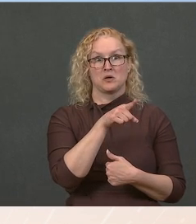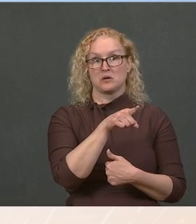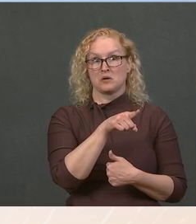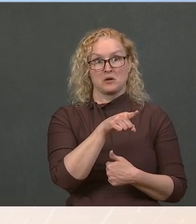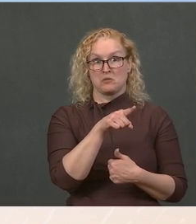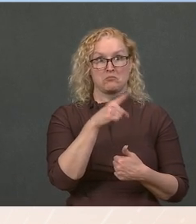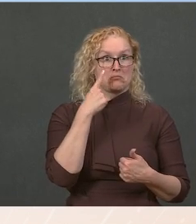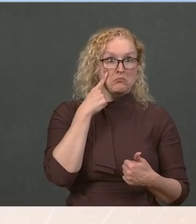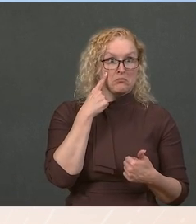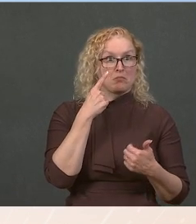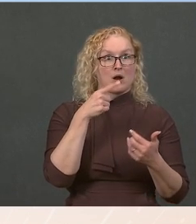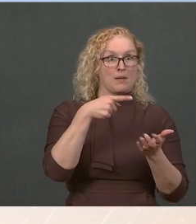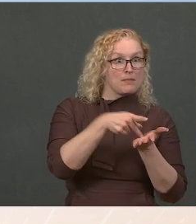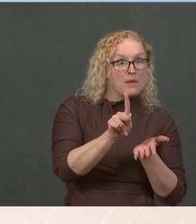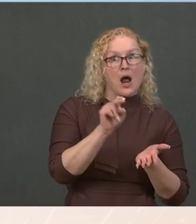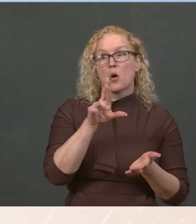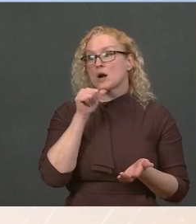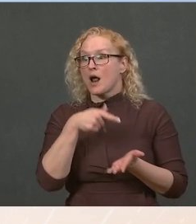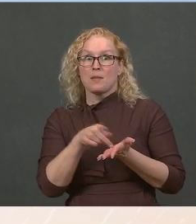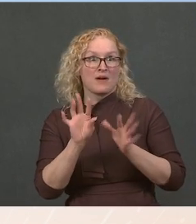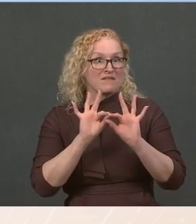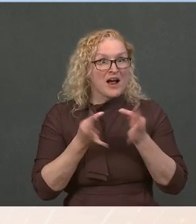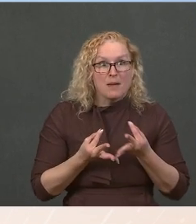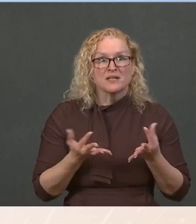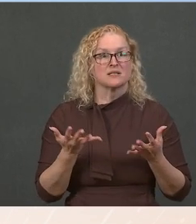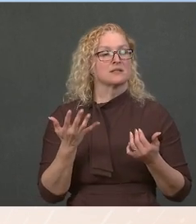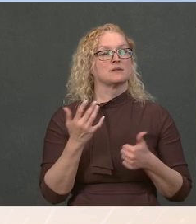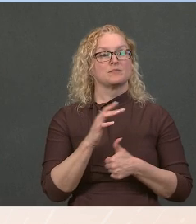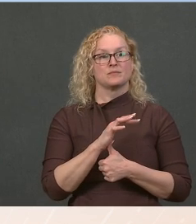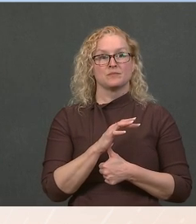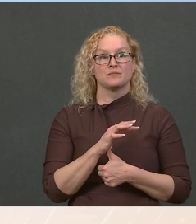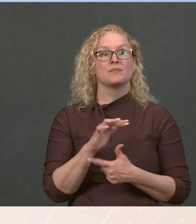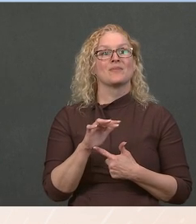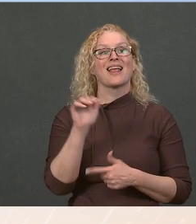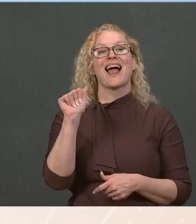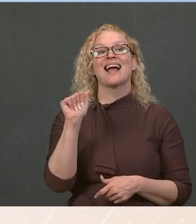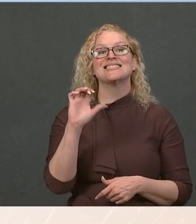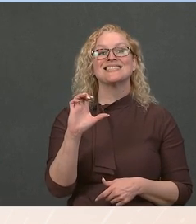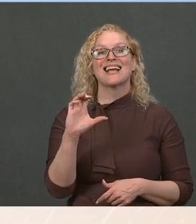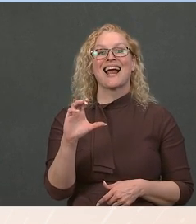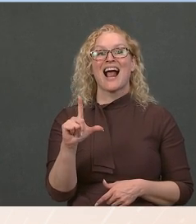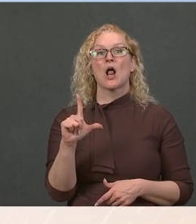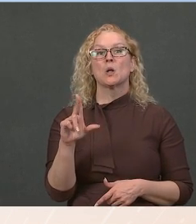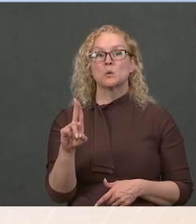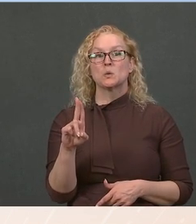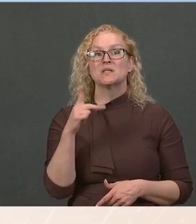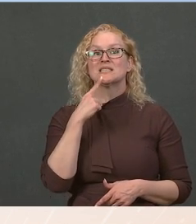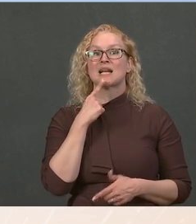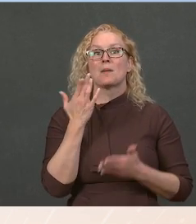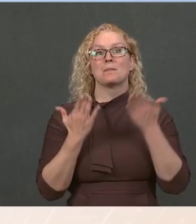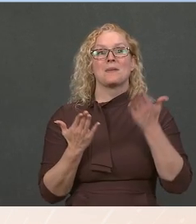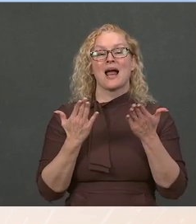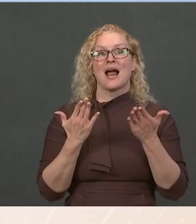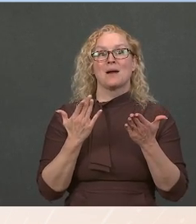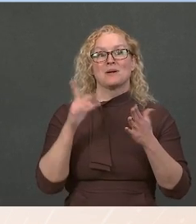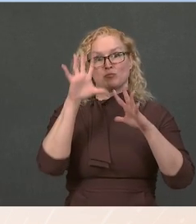he "may not have been fully briefed about the actions of his very own Justice Department." So, is the President being kept out of the loop